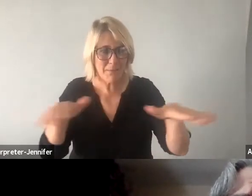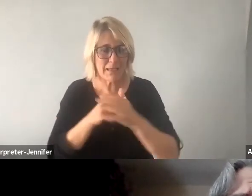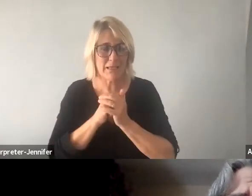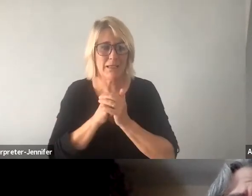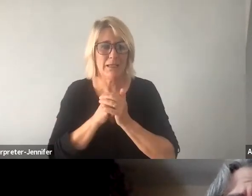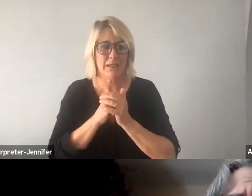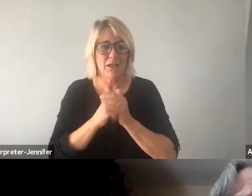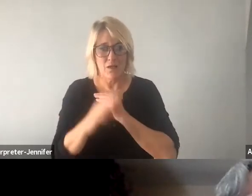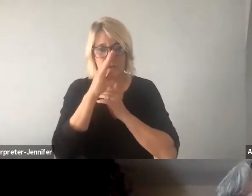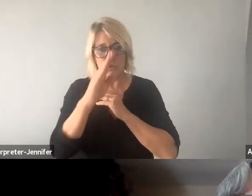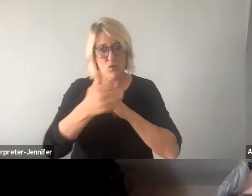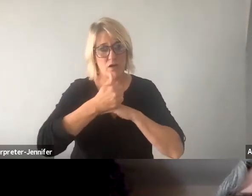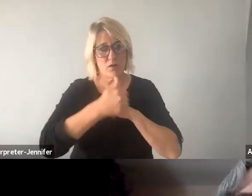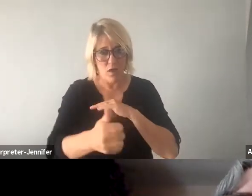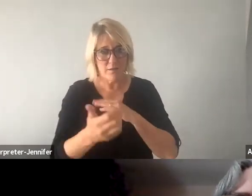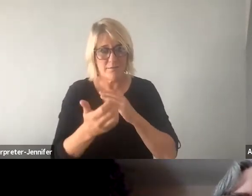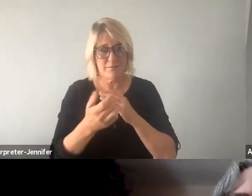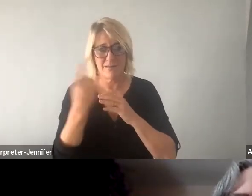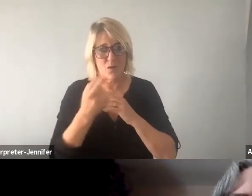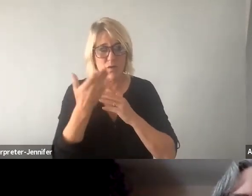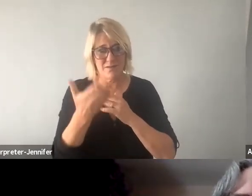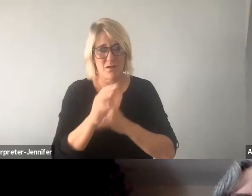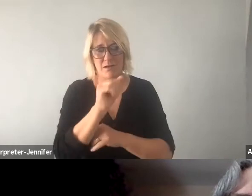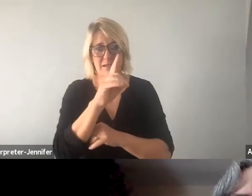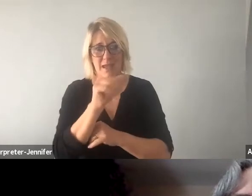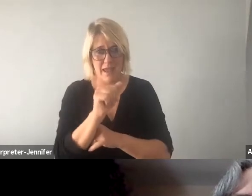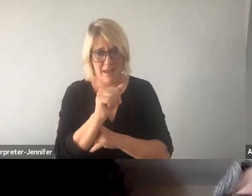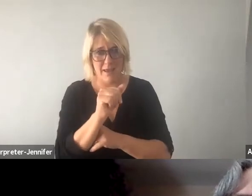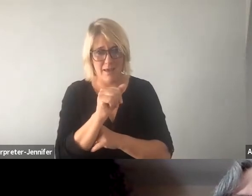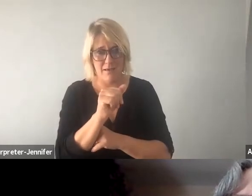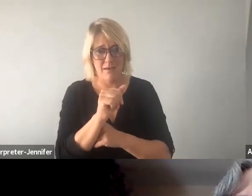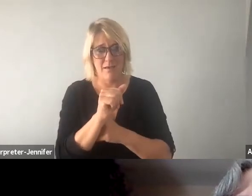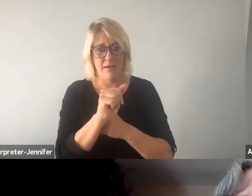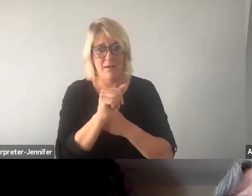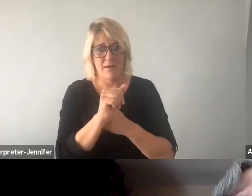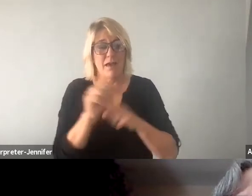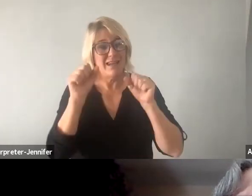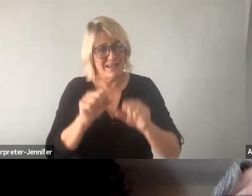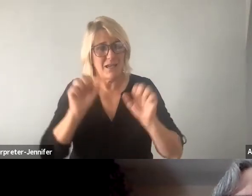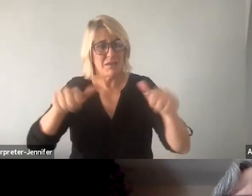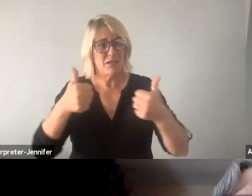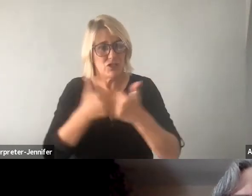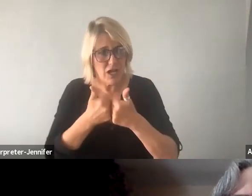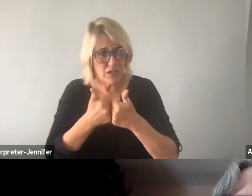where it certainly has presented some challenges with the pandemic. Direct